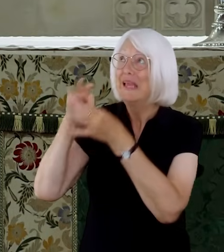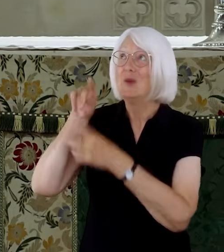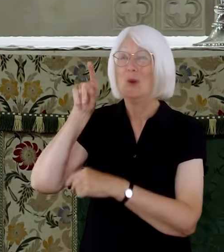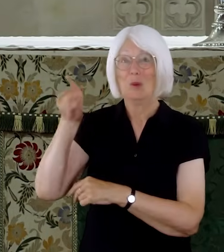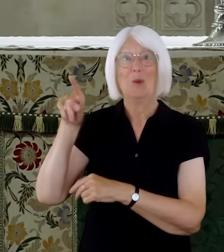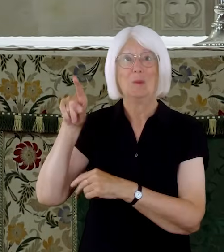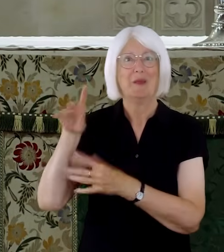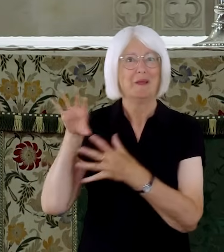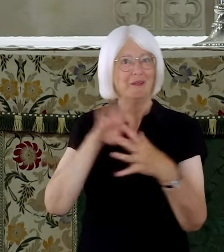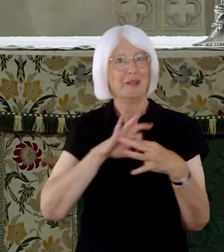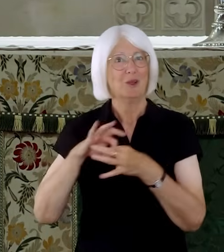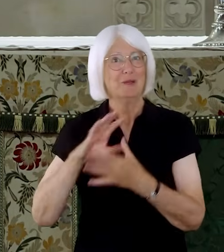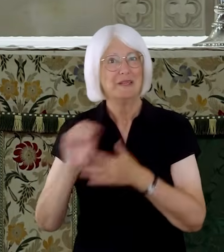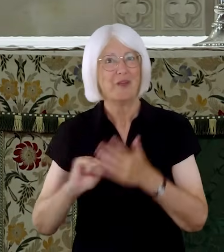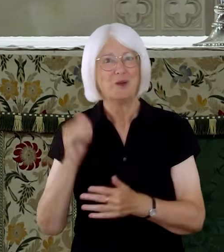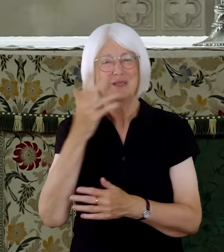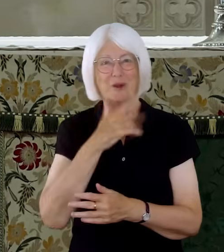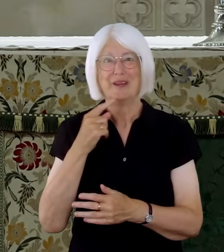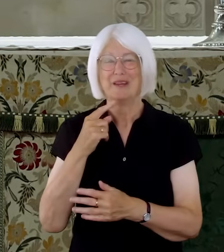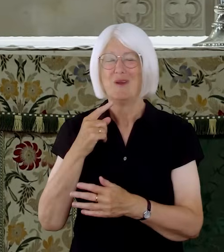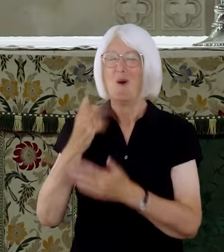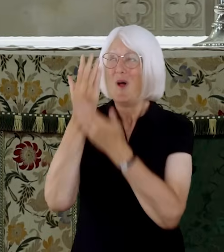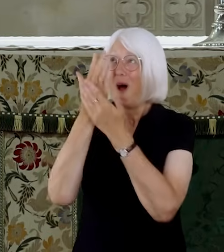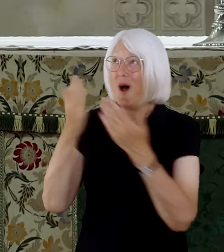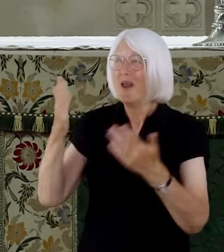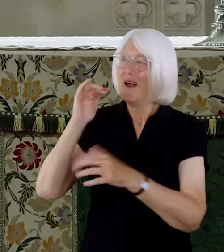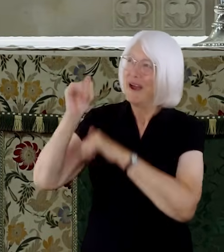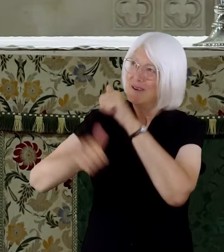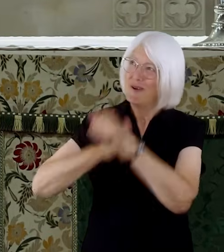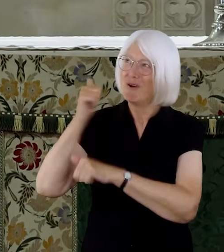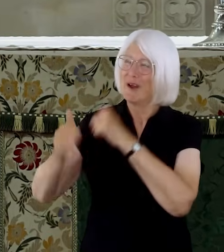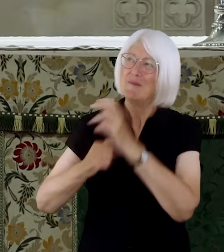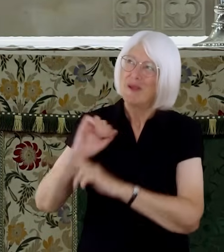and in whom in the unity of the Holy Spirit, all honour